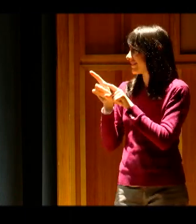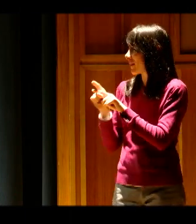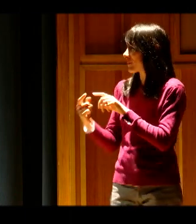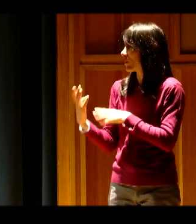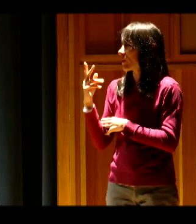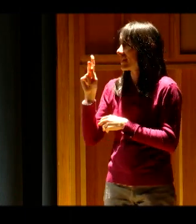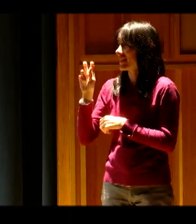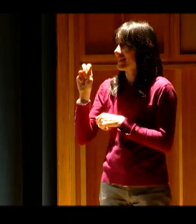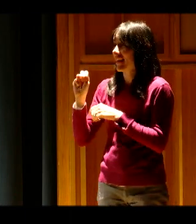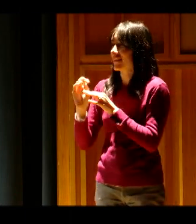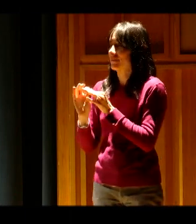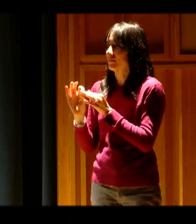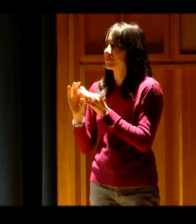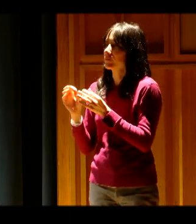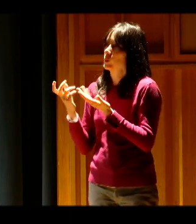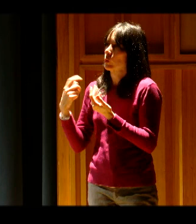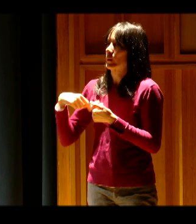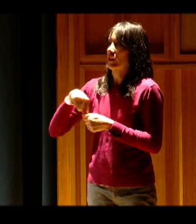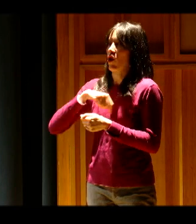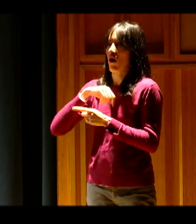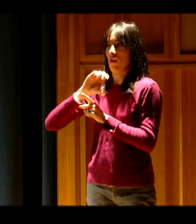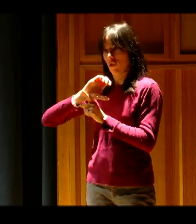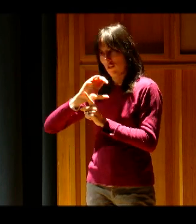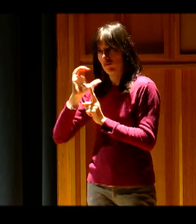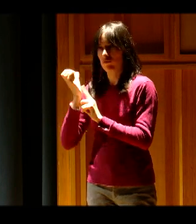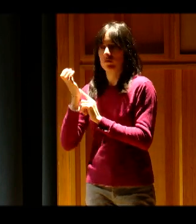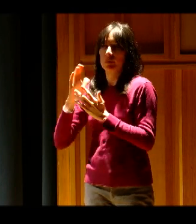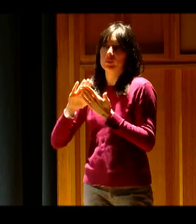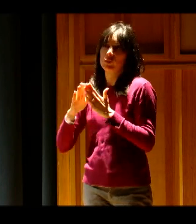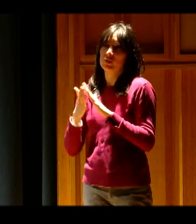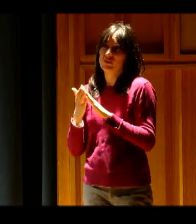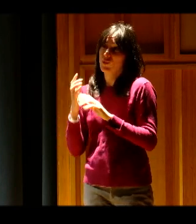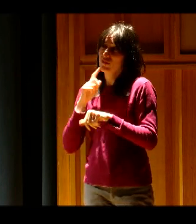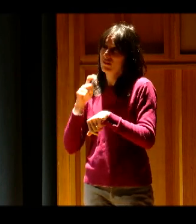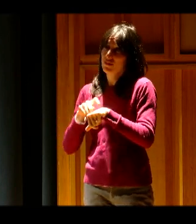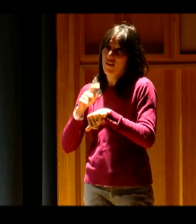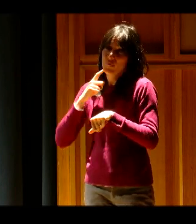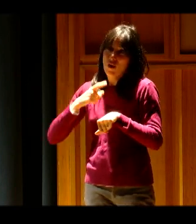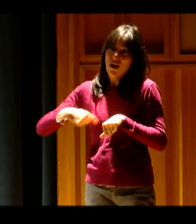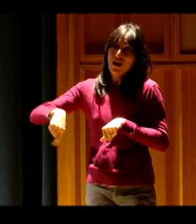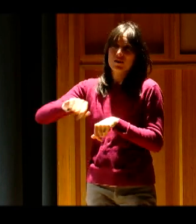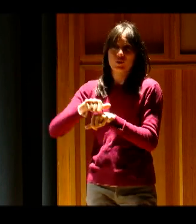community and it is time for us to truly step up and I'm so proud of everyone in this room and